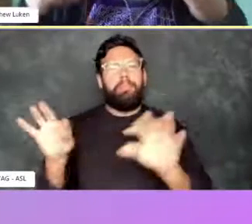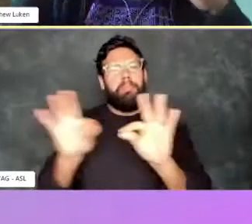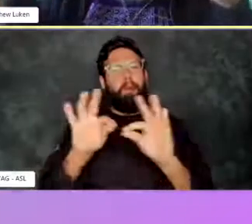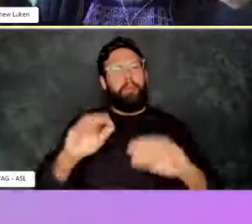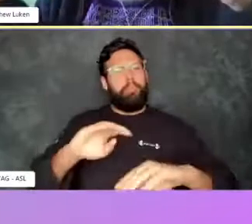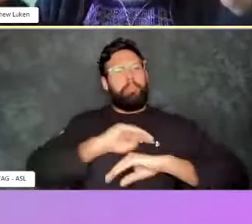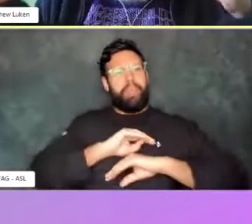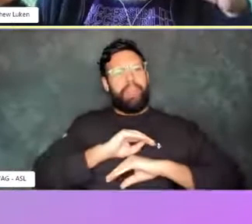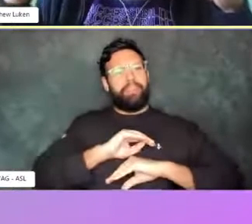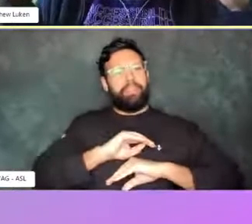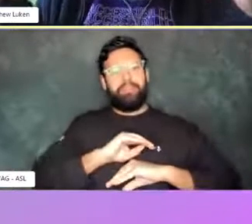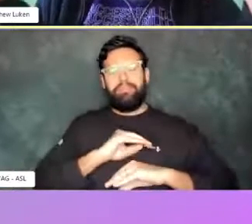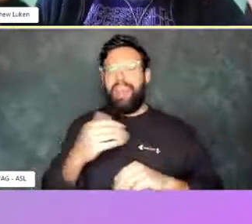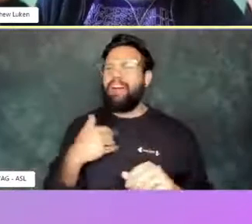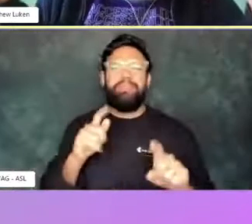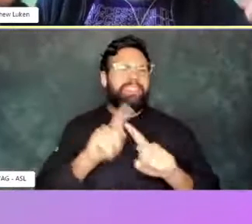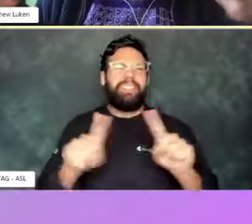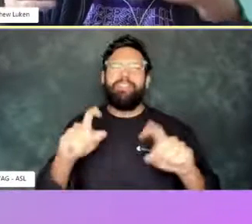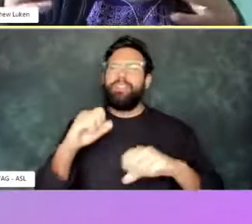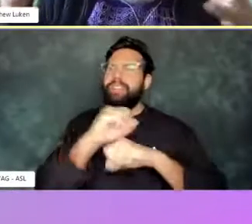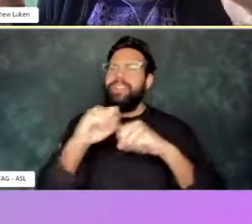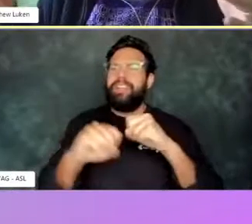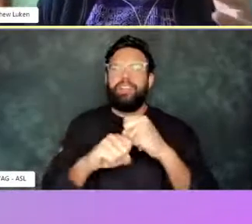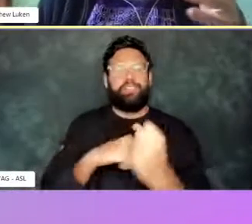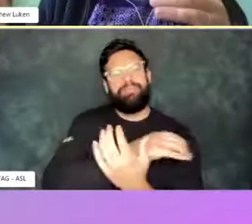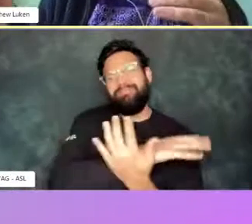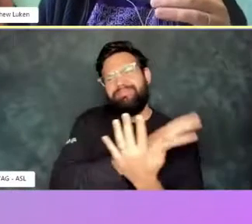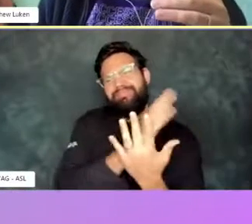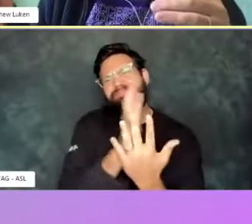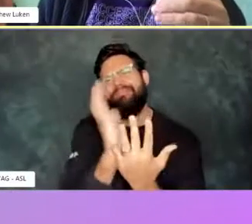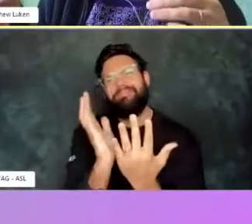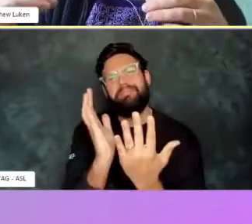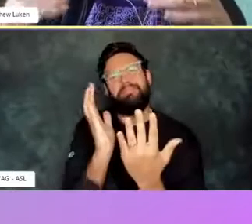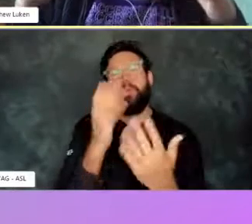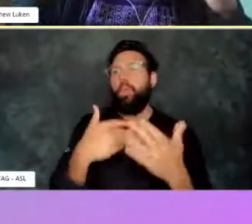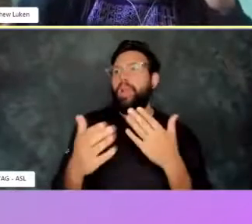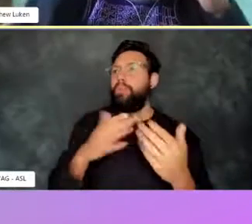whatever standard that you are setting. 2.0, 2.1 AA,